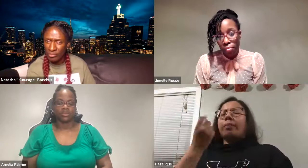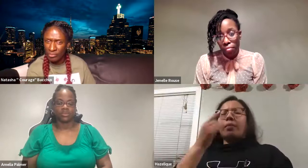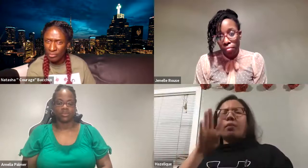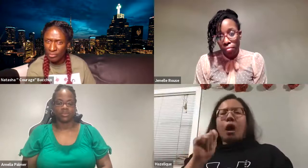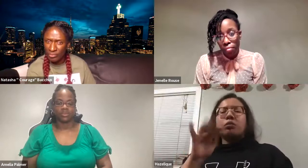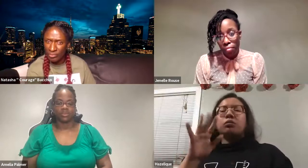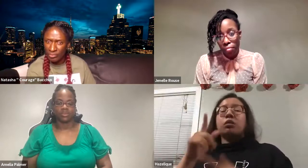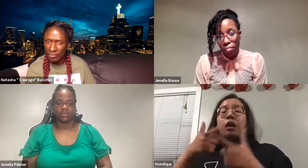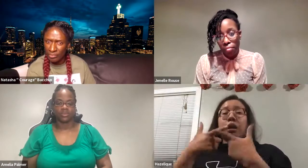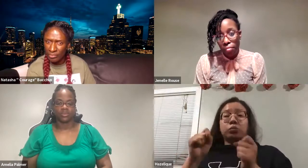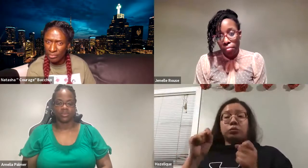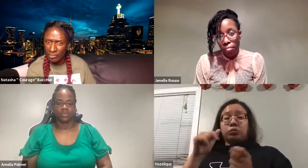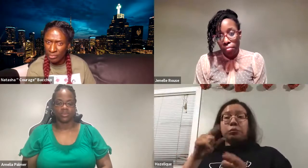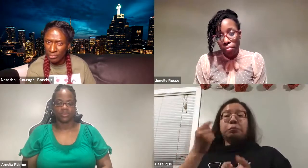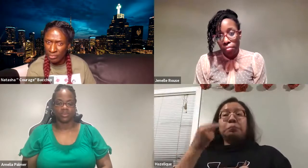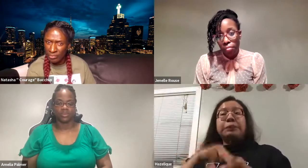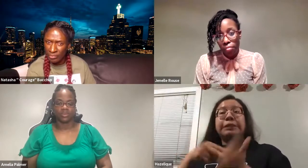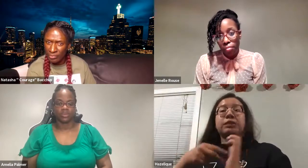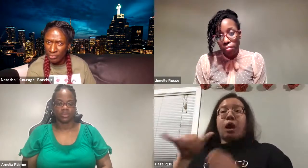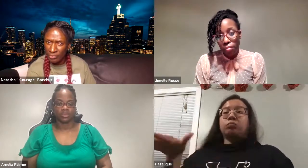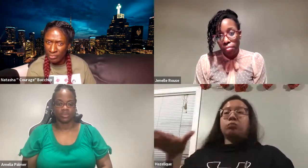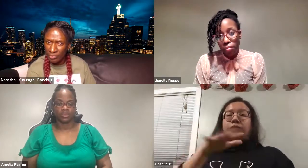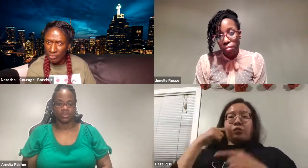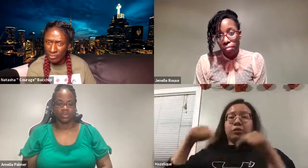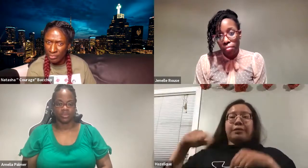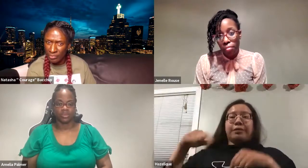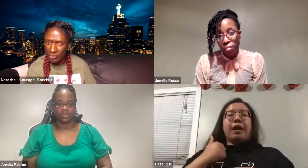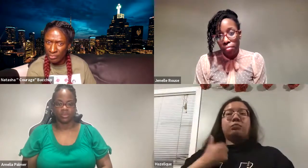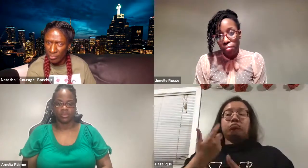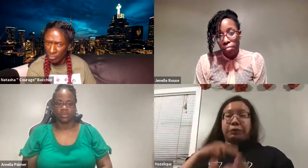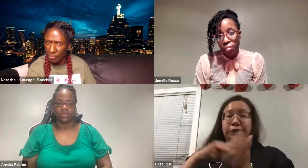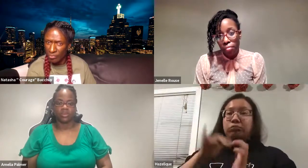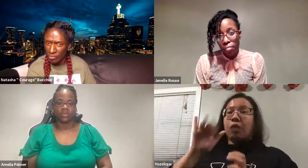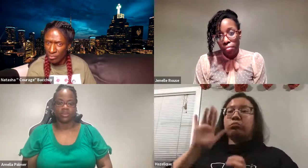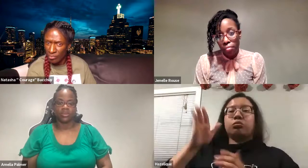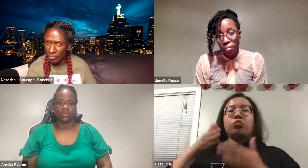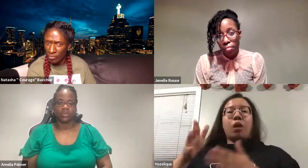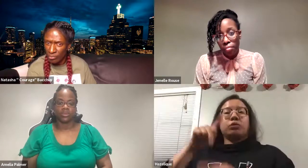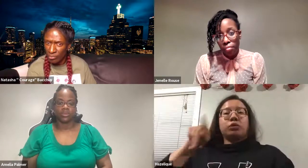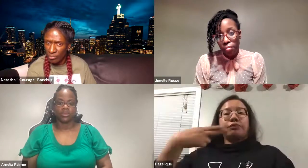i understand all that. but you know linguistics means, for this in canada, it means